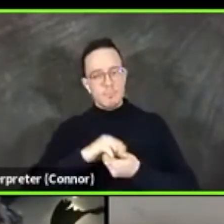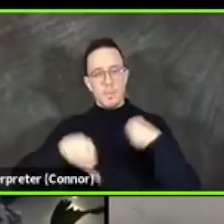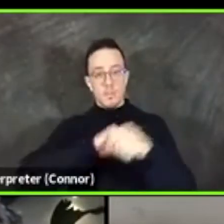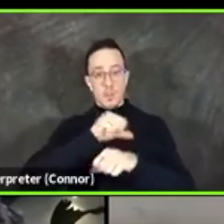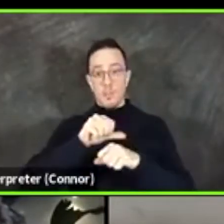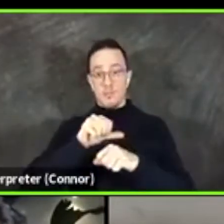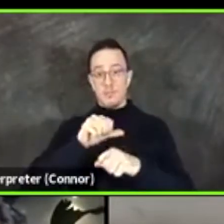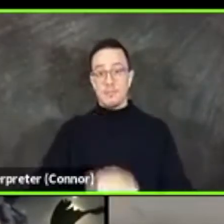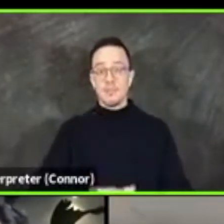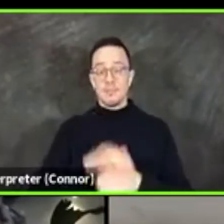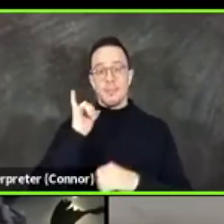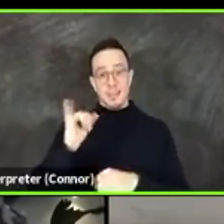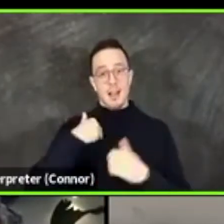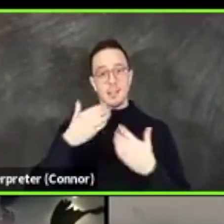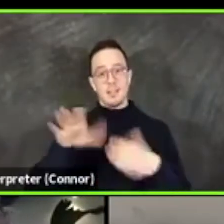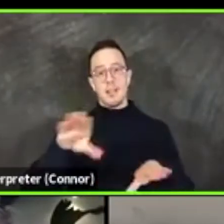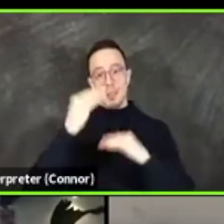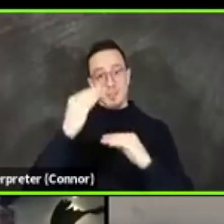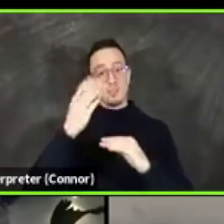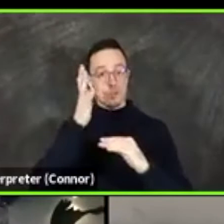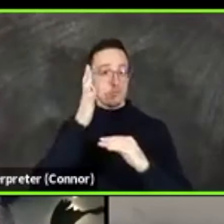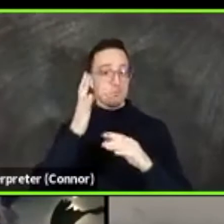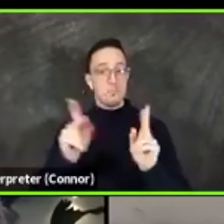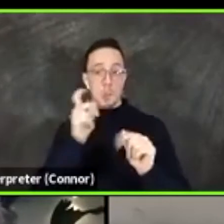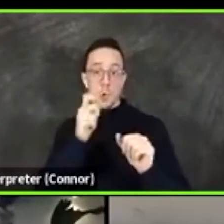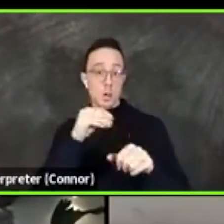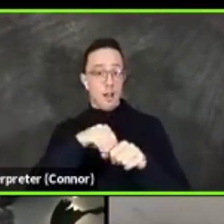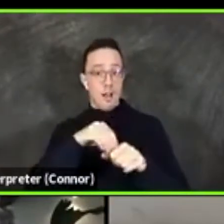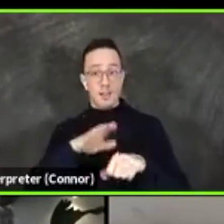ITS LIMITS EASILY BE CALLED OUT BY PEOPLE WHO ARE NOT INDIGENOUS OR QUESTIONING WHERE